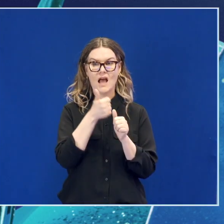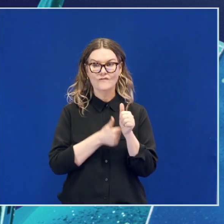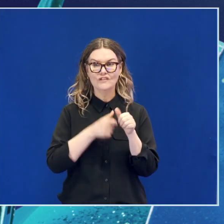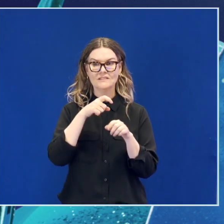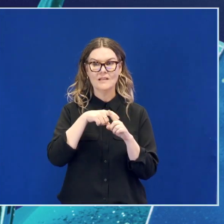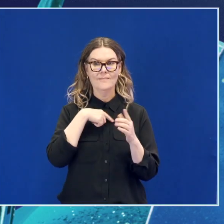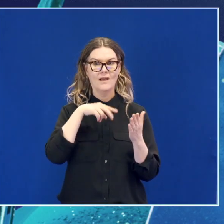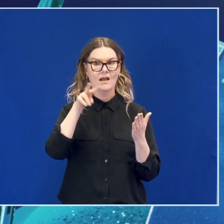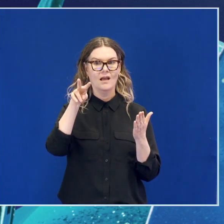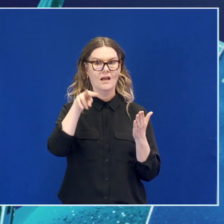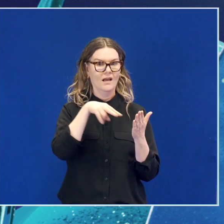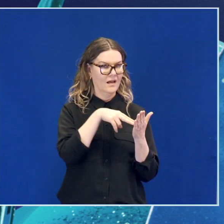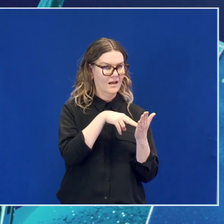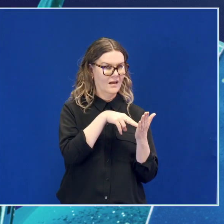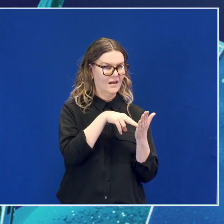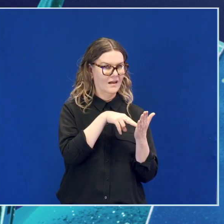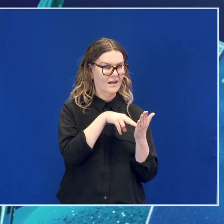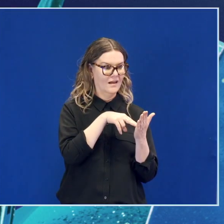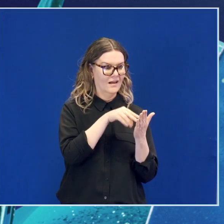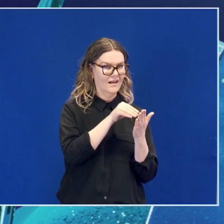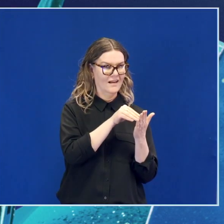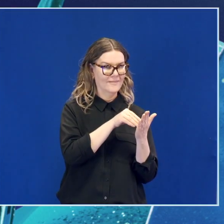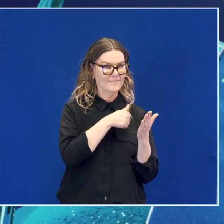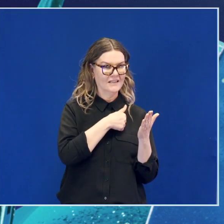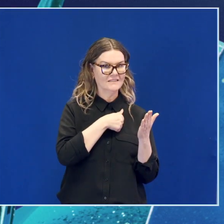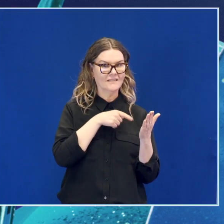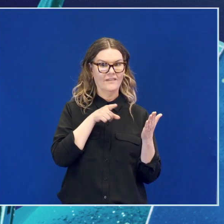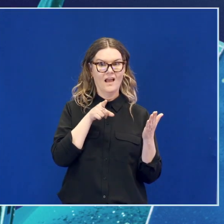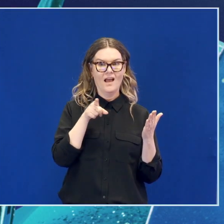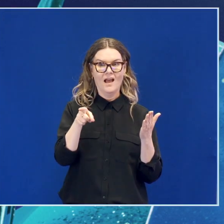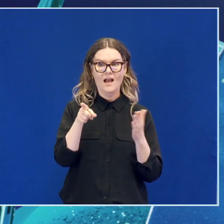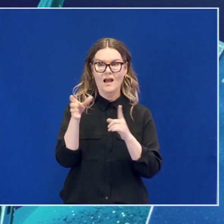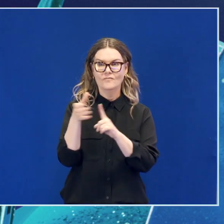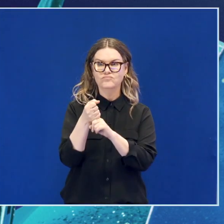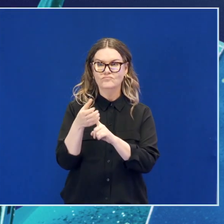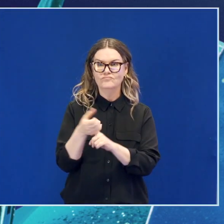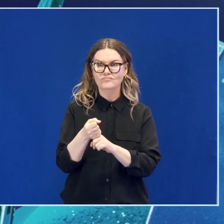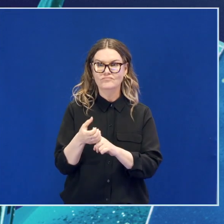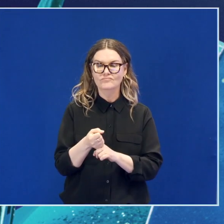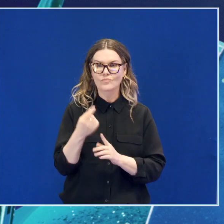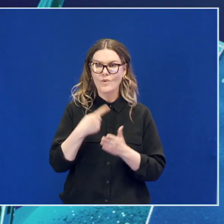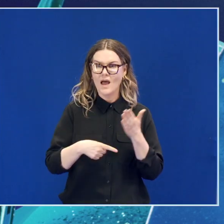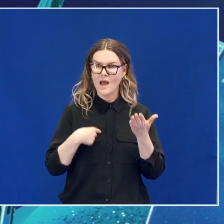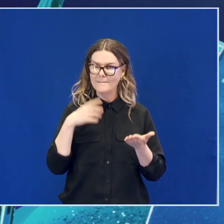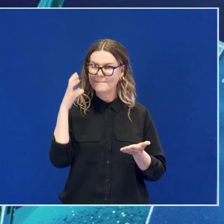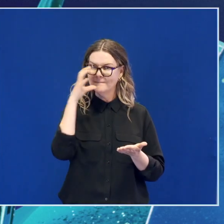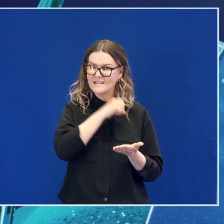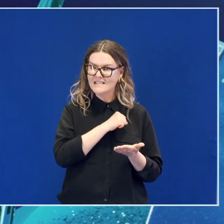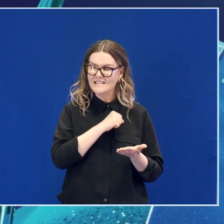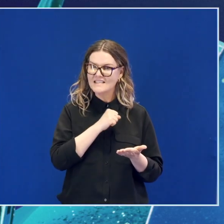that I wasn't listening to and I wasn't catching. So eventually I was able to stop taking my own notes.